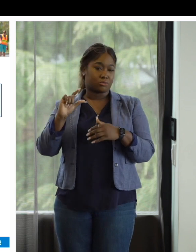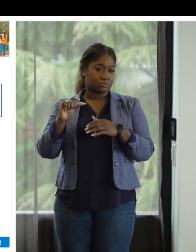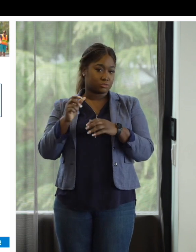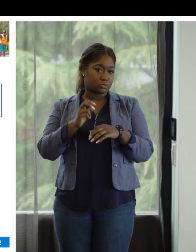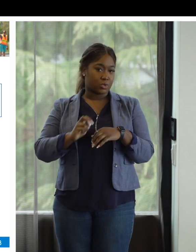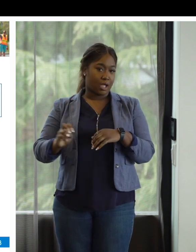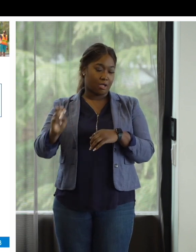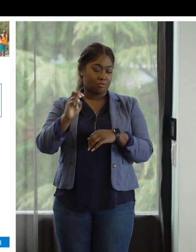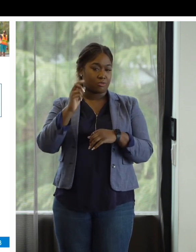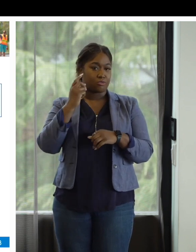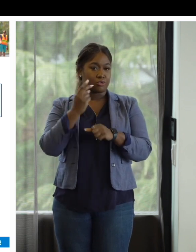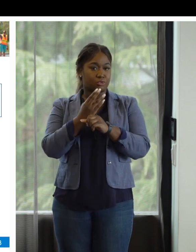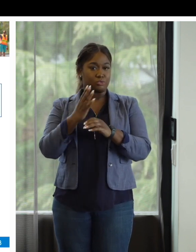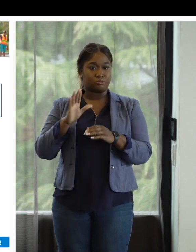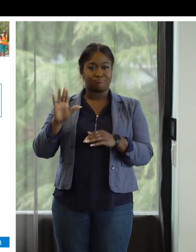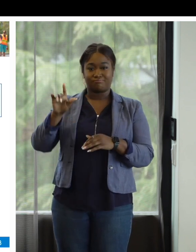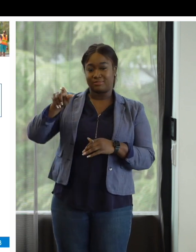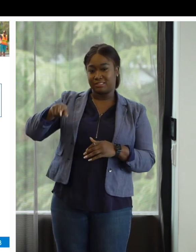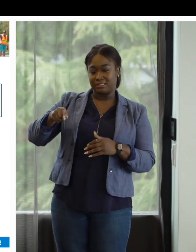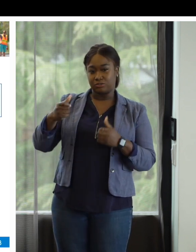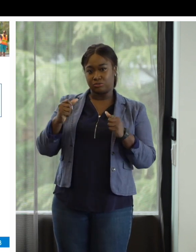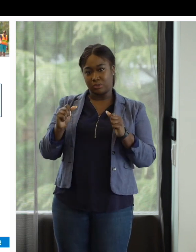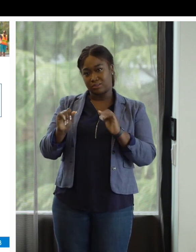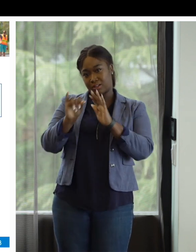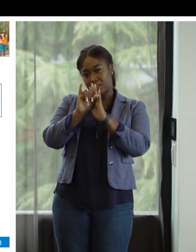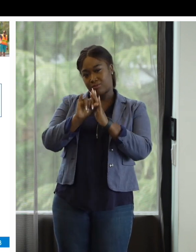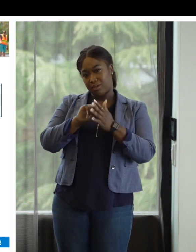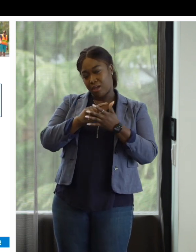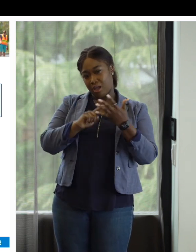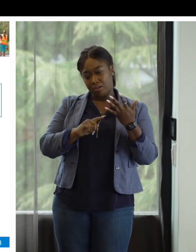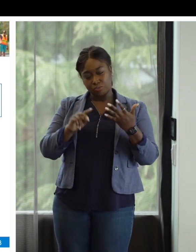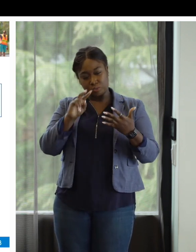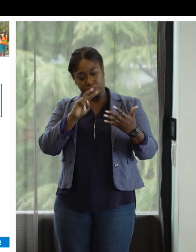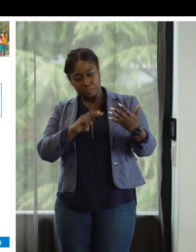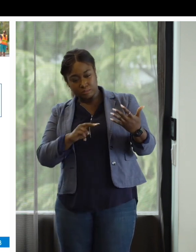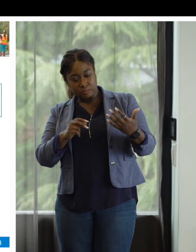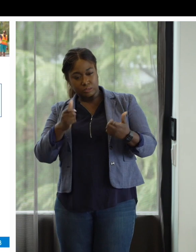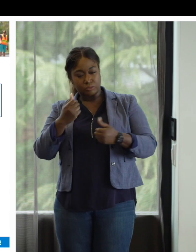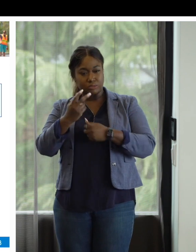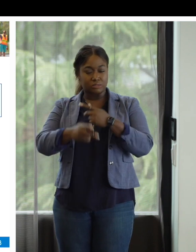because we wanted see to what kinds of